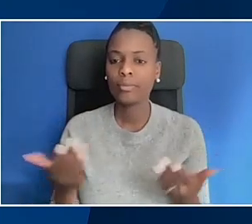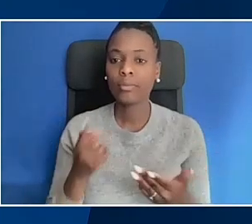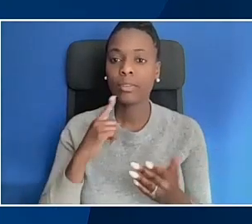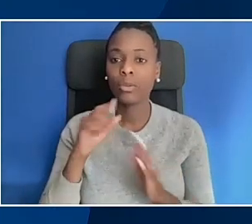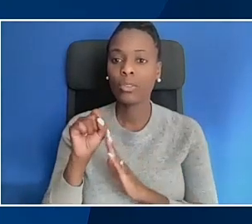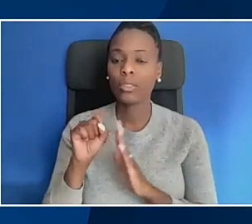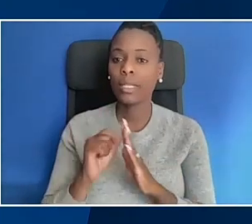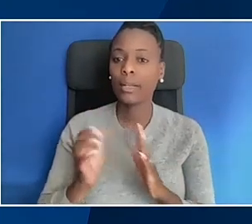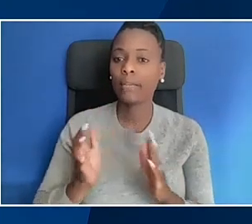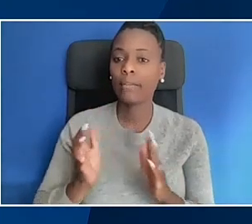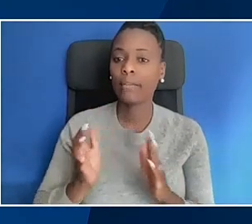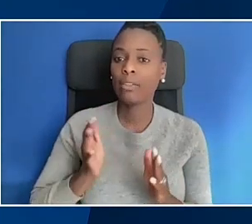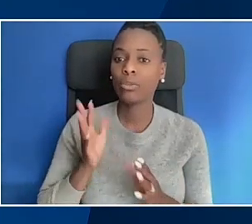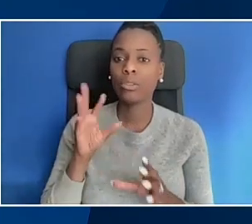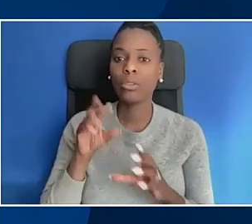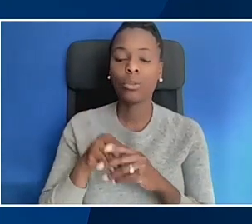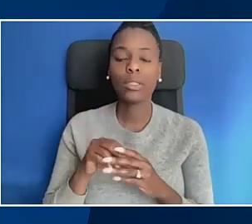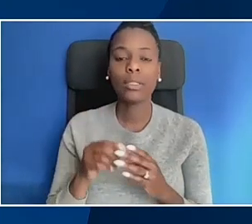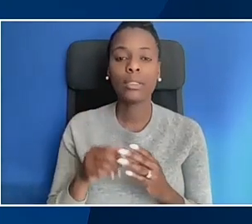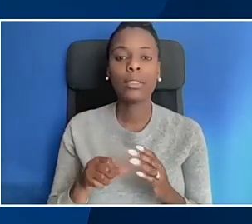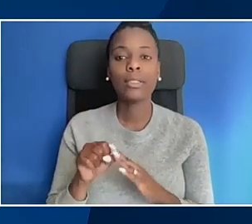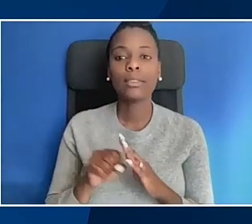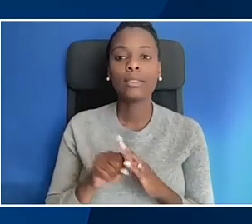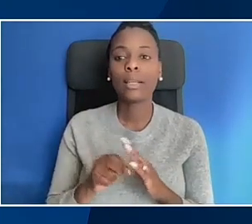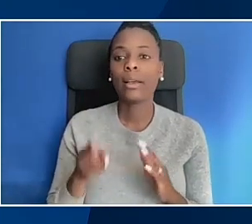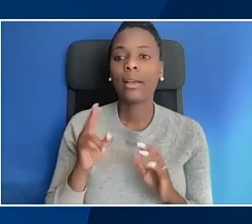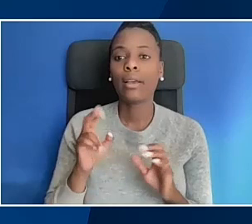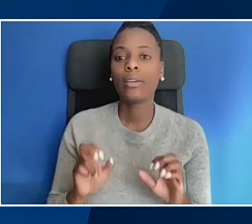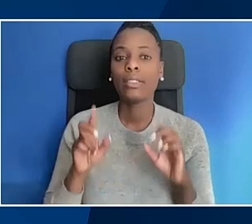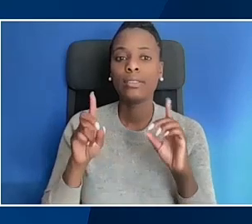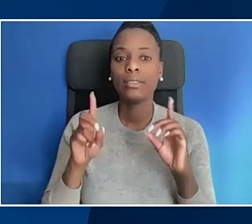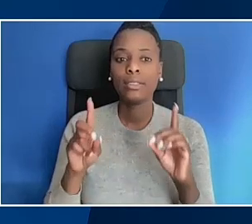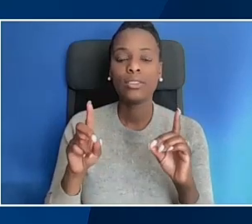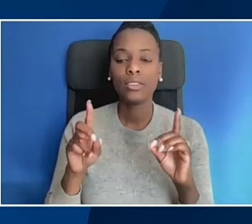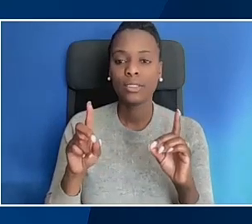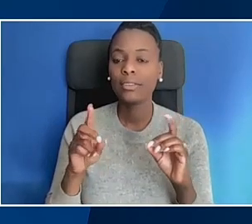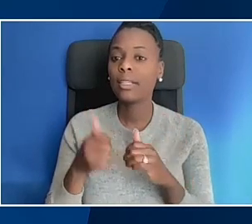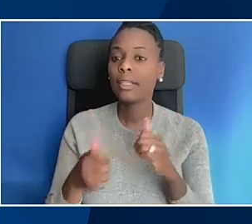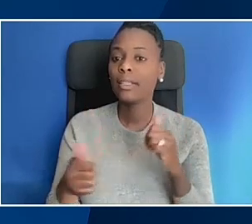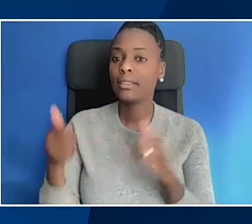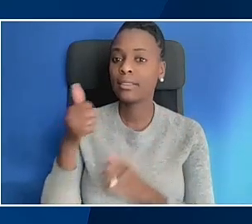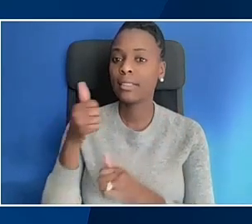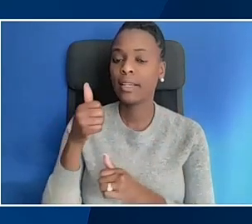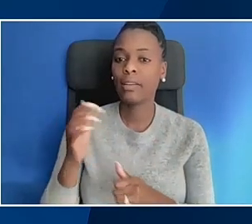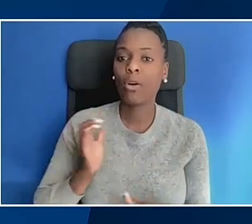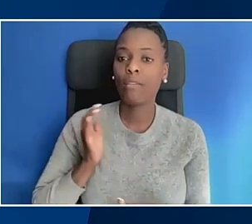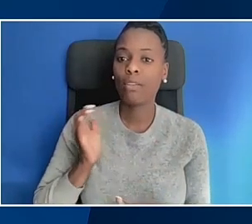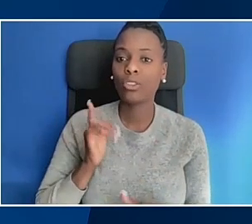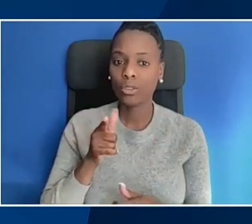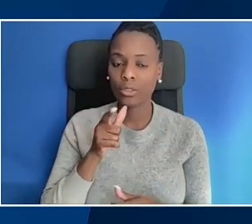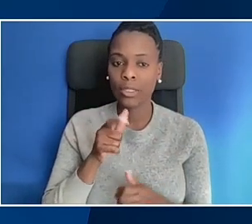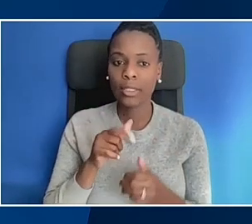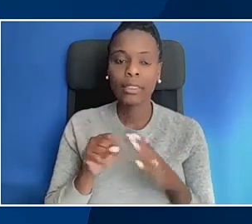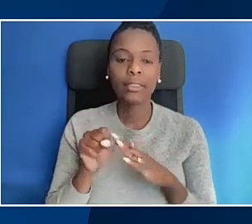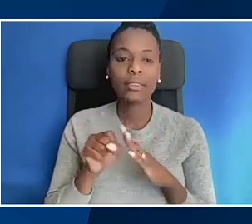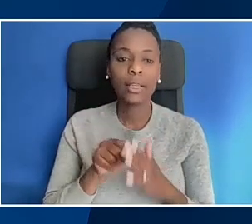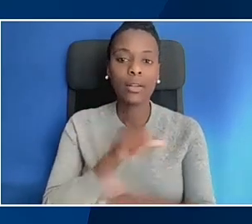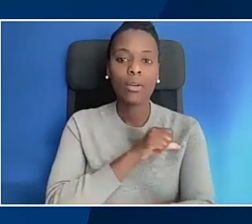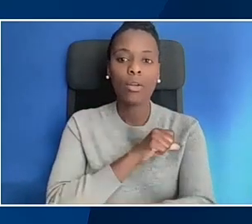state higher education, higher education executive officers, state authorizing agencies, and state regulators of